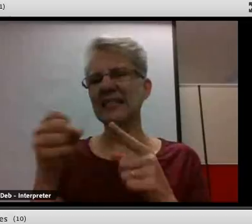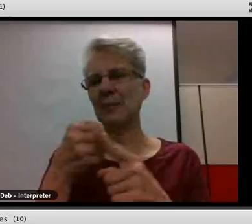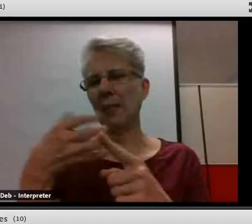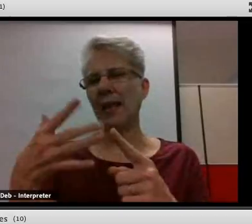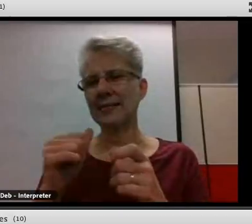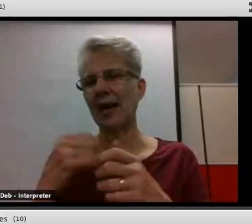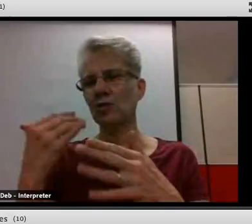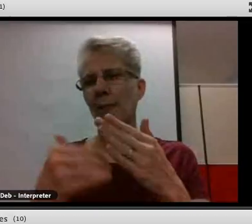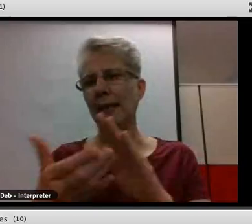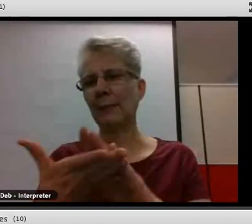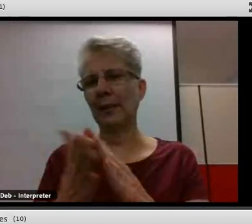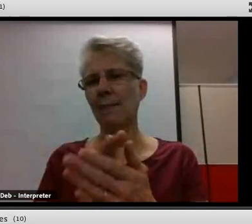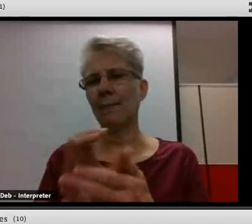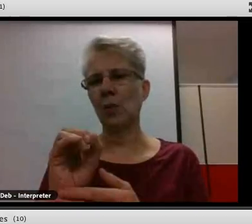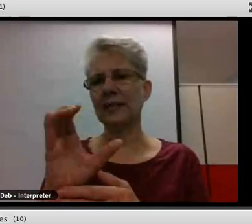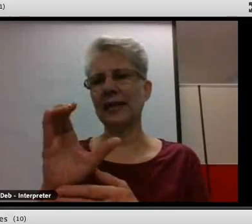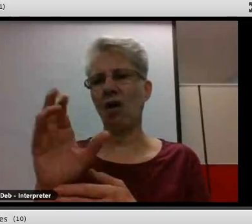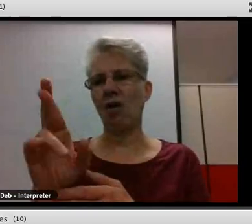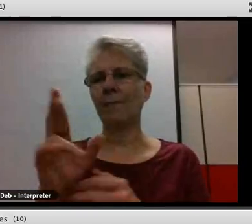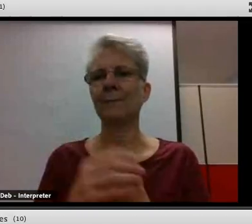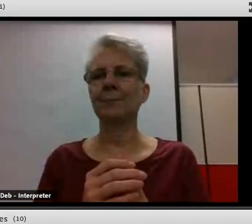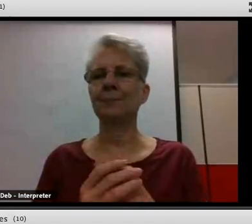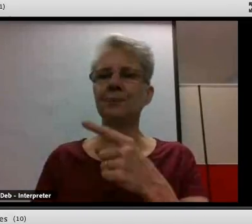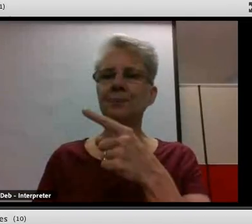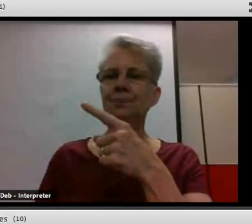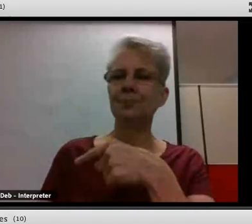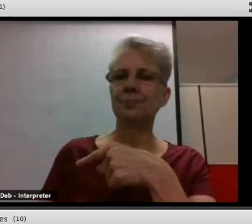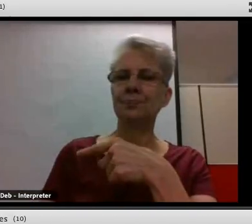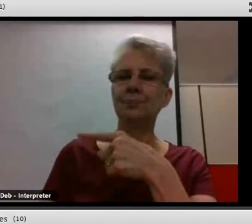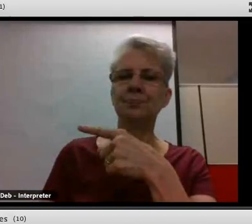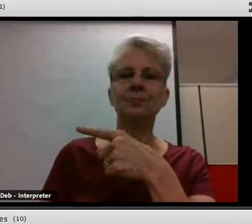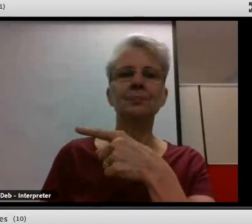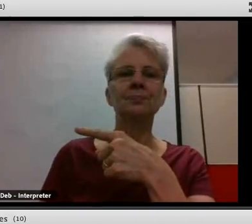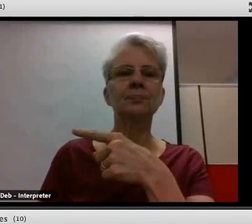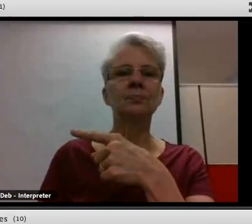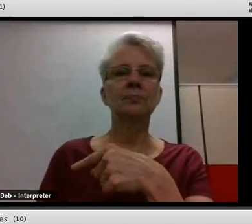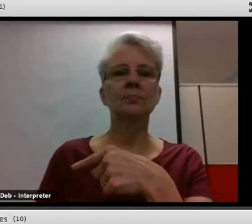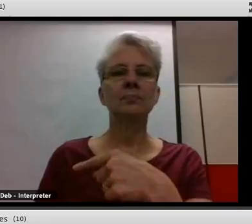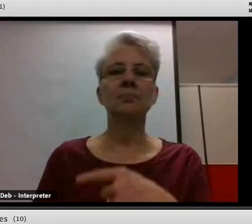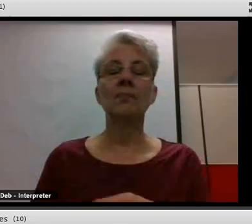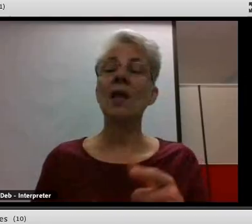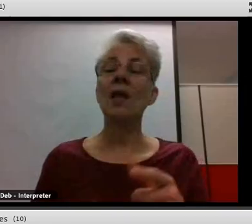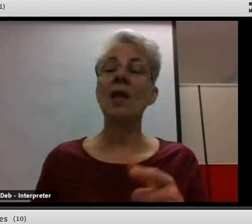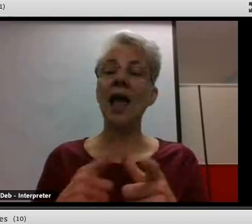it may be something you're more used to, but when you can see it